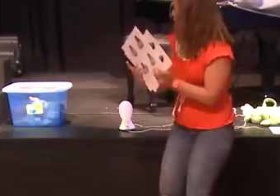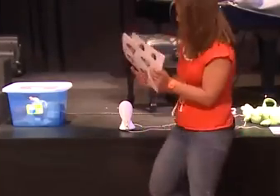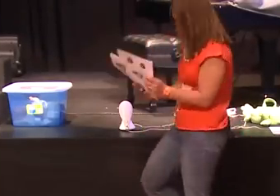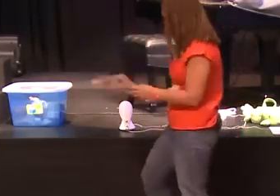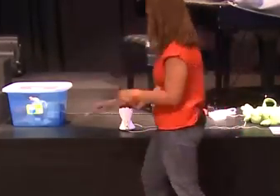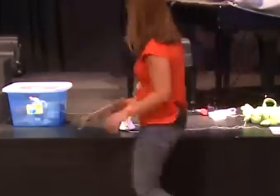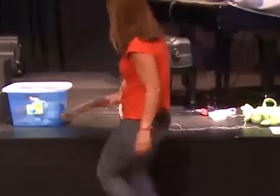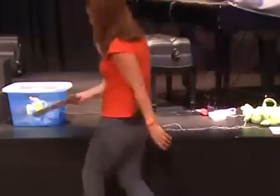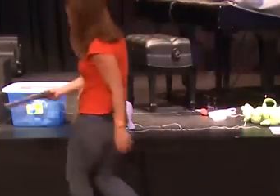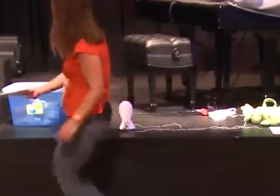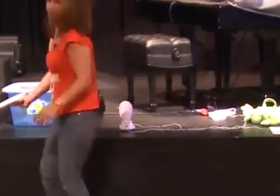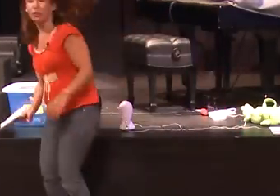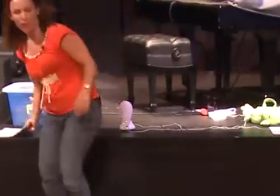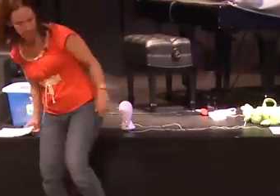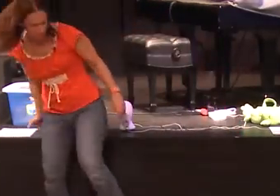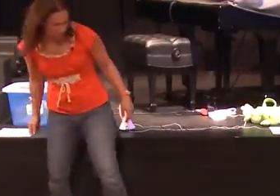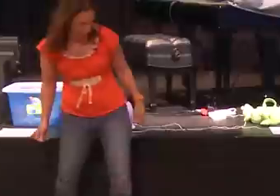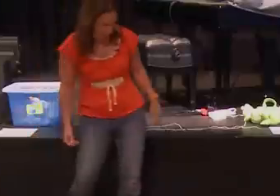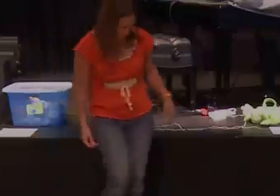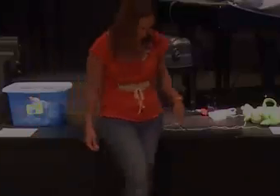So you know your assignment, but you're not in trouble if you forget.